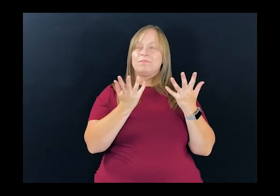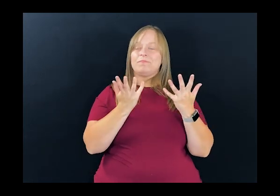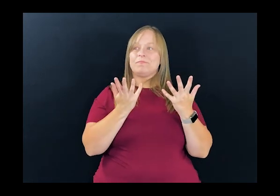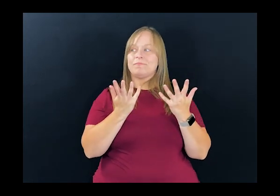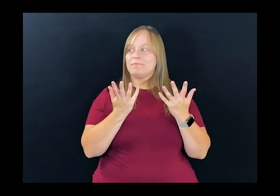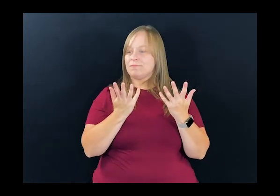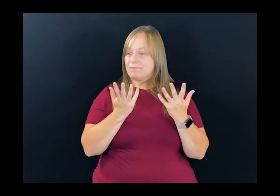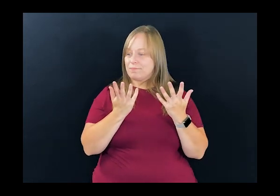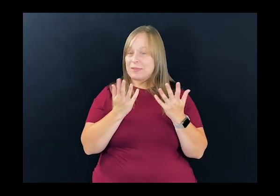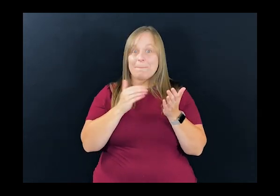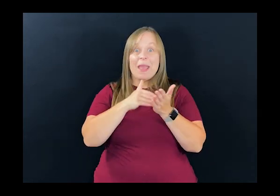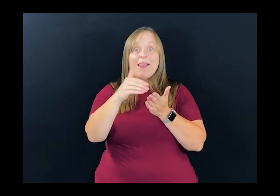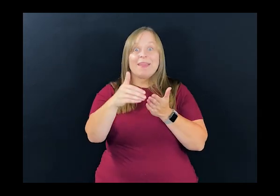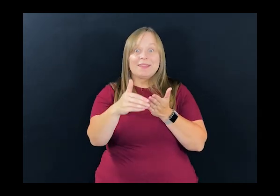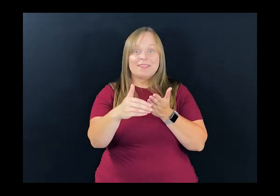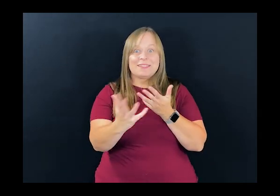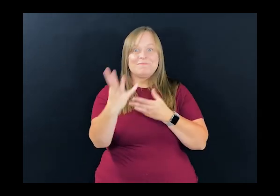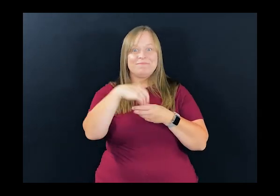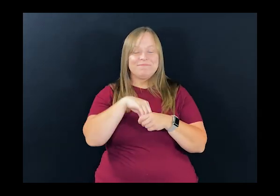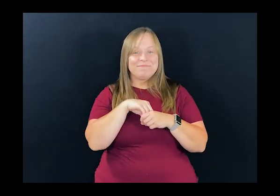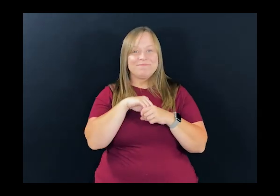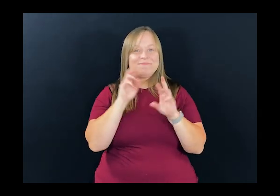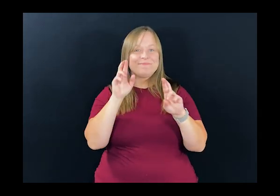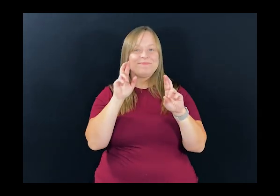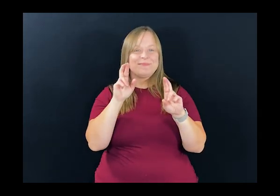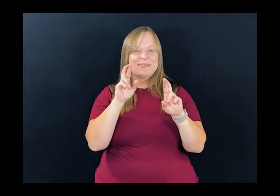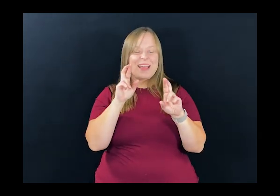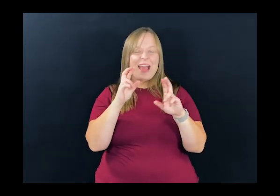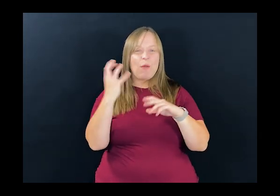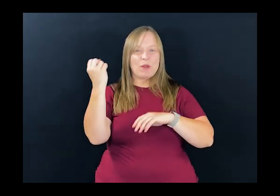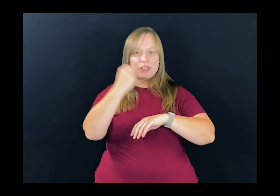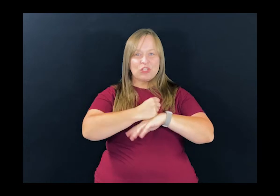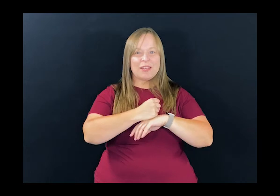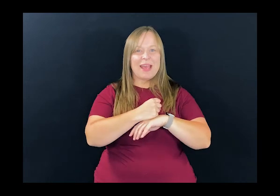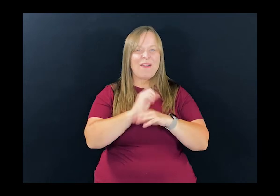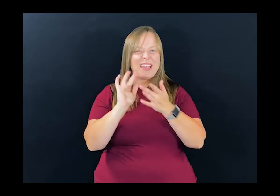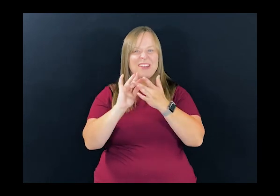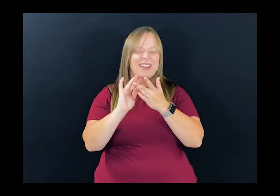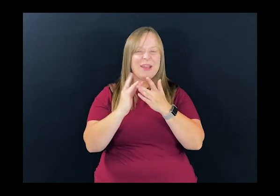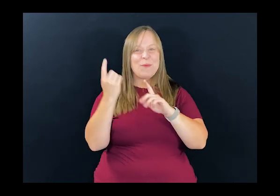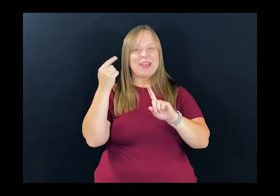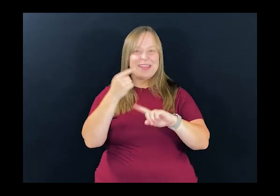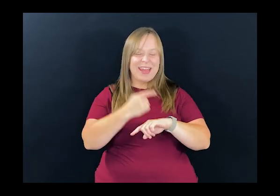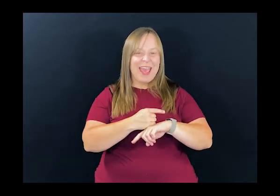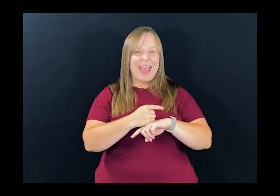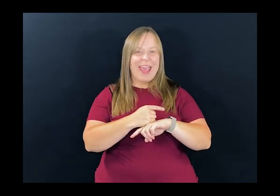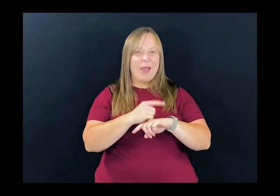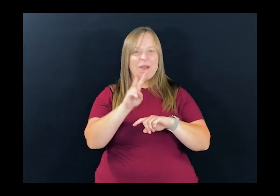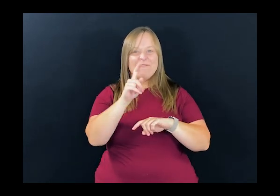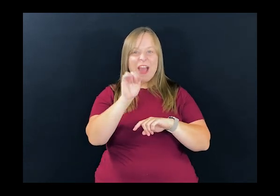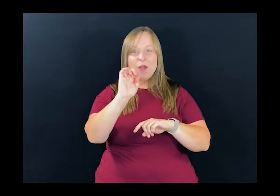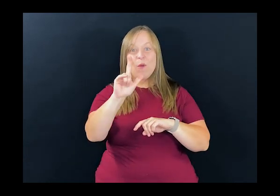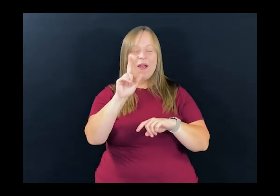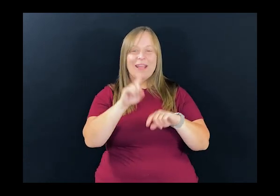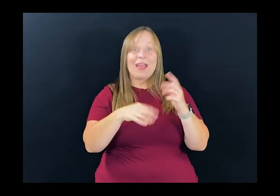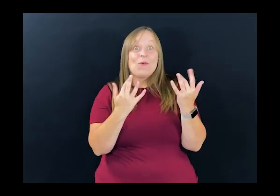oh my goodness, millions, you know. I want to shut down the internet sometimes, you know I want to go viral. I can't wait